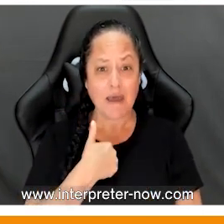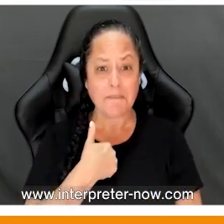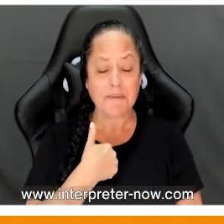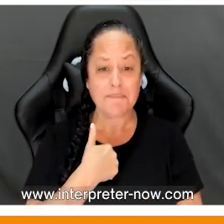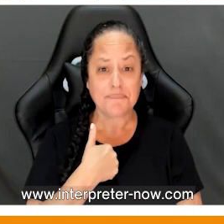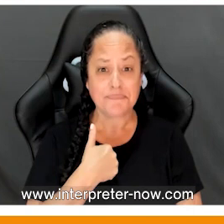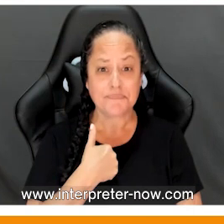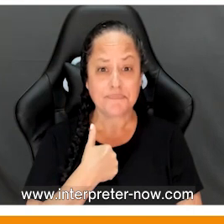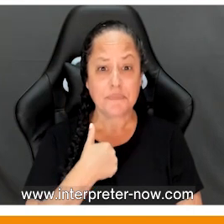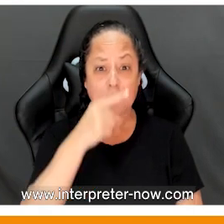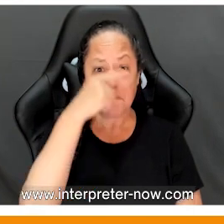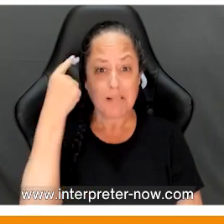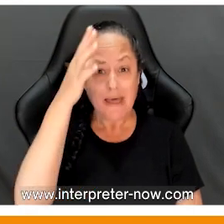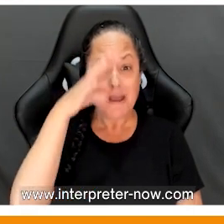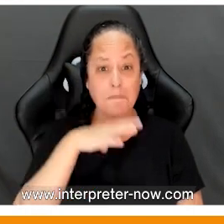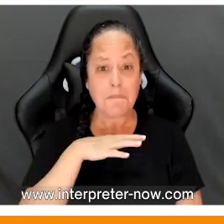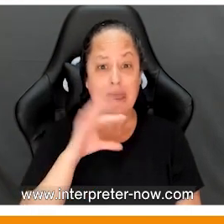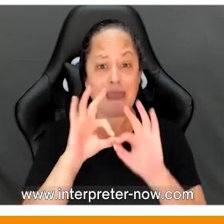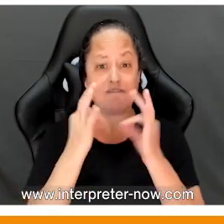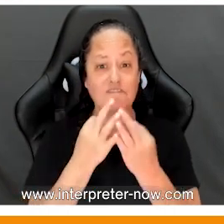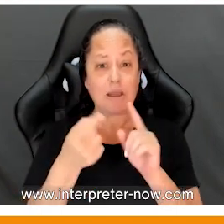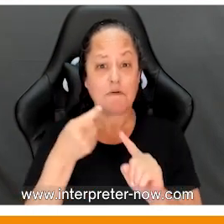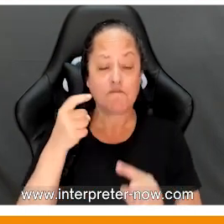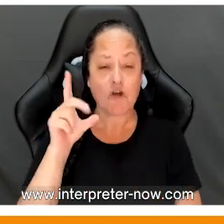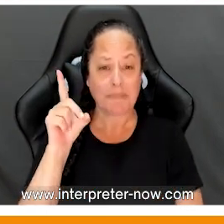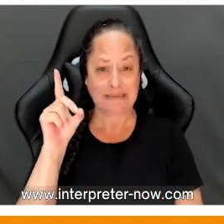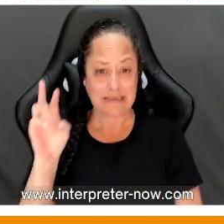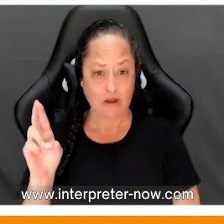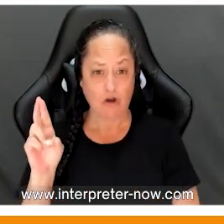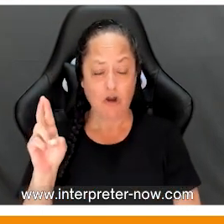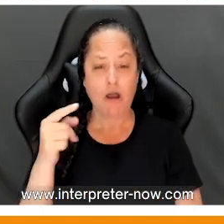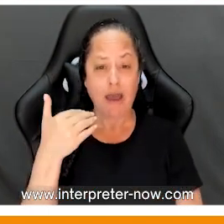I’m a Black man, family from the Dominican Republic.